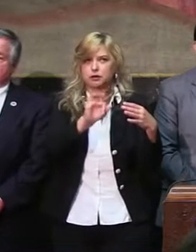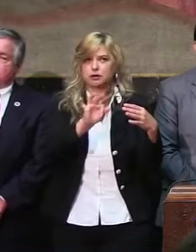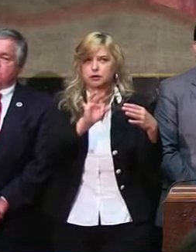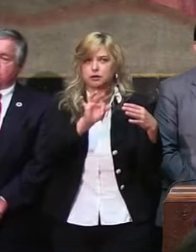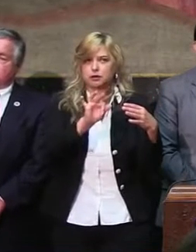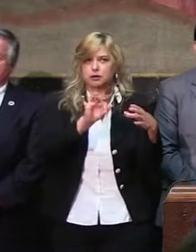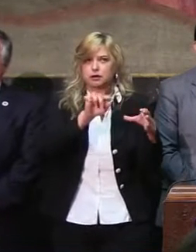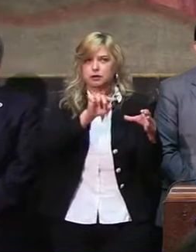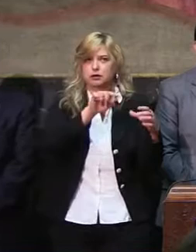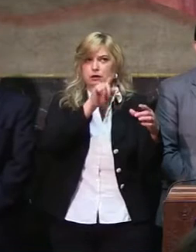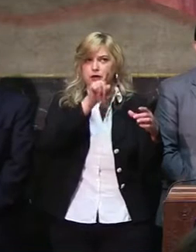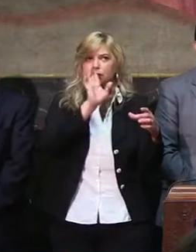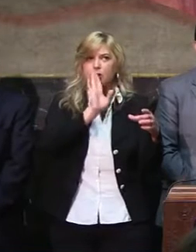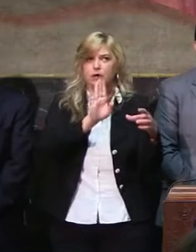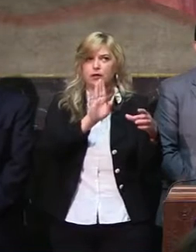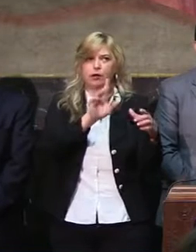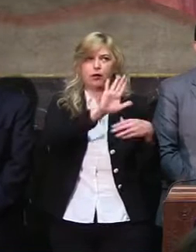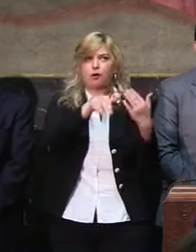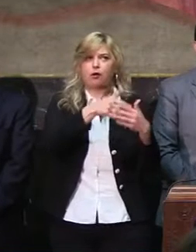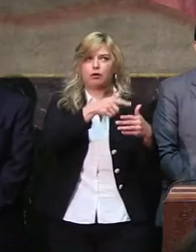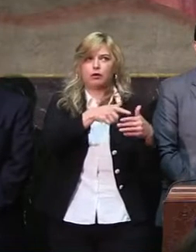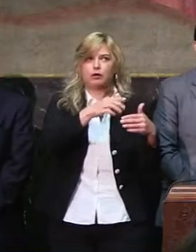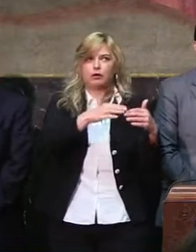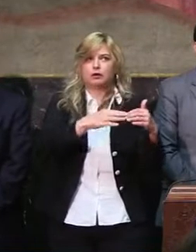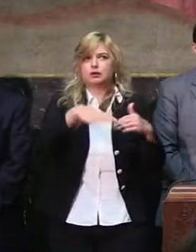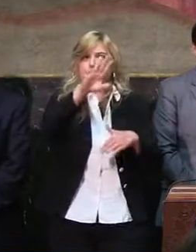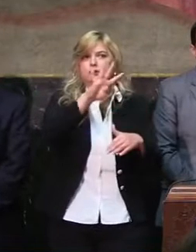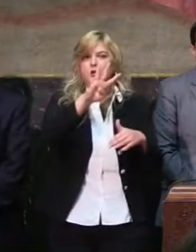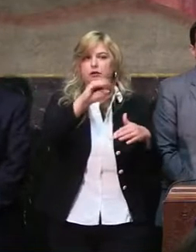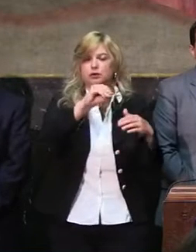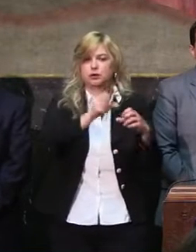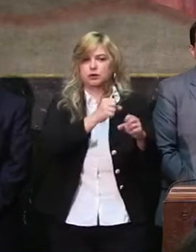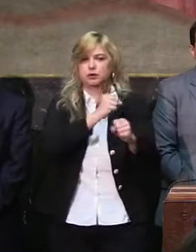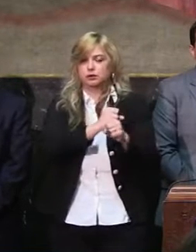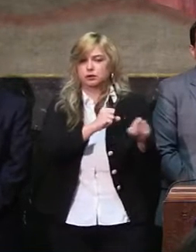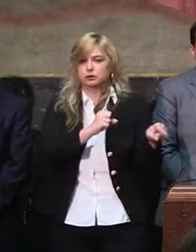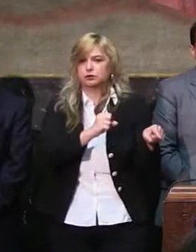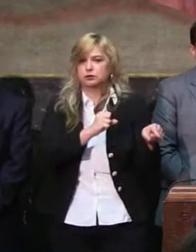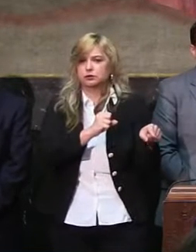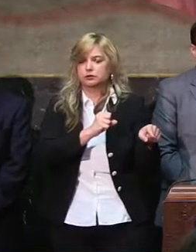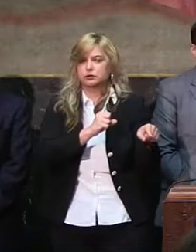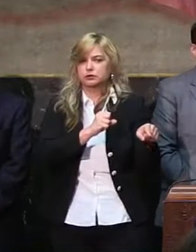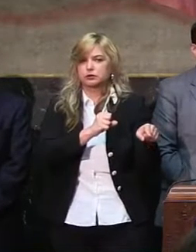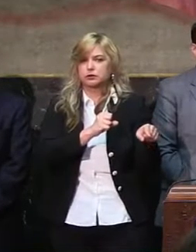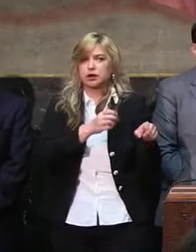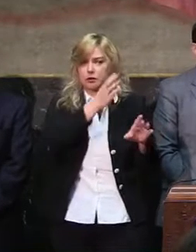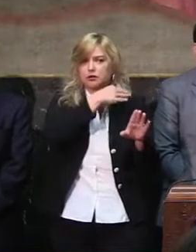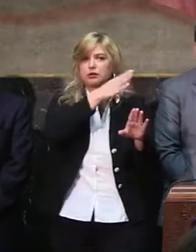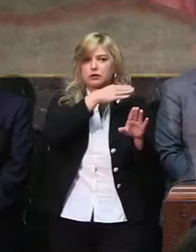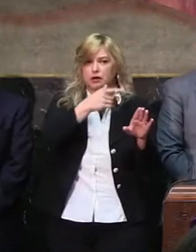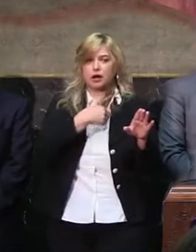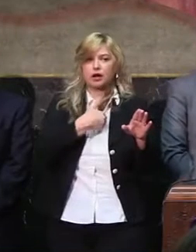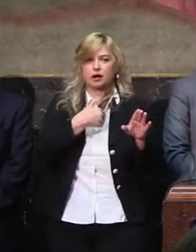have been in at least 40 years and at one point time they had 40 year parole eligibility and